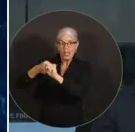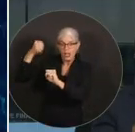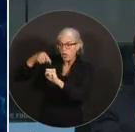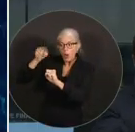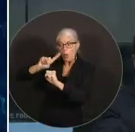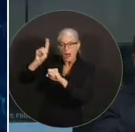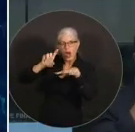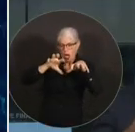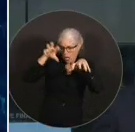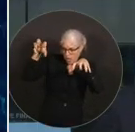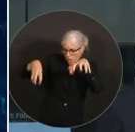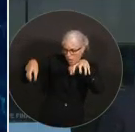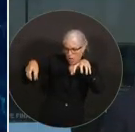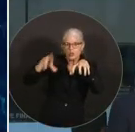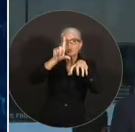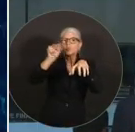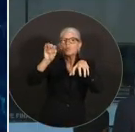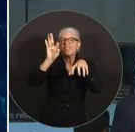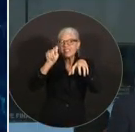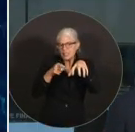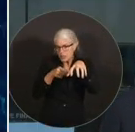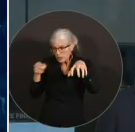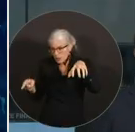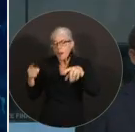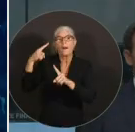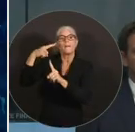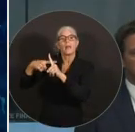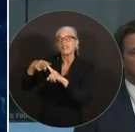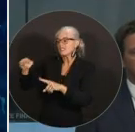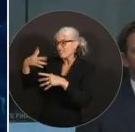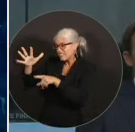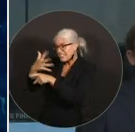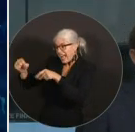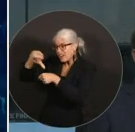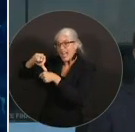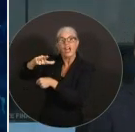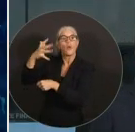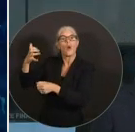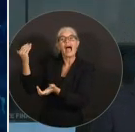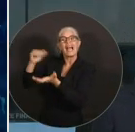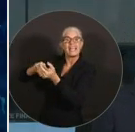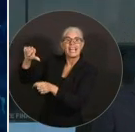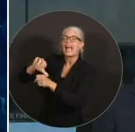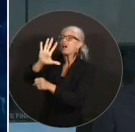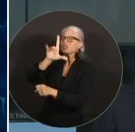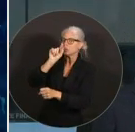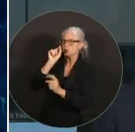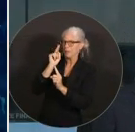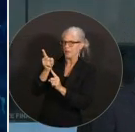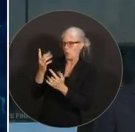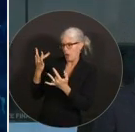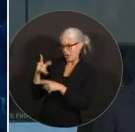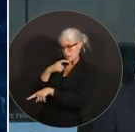FROM THE OUT OF DOORS AND WINDOWS OF YOUR HOME. MAKE SURE YOU WAIT 20 MINUTES FOR TO COOL DOWN BEFORE YOU REFUEL